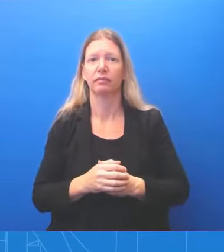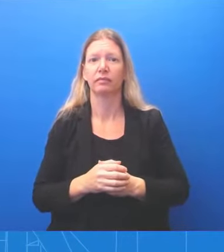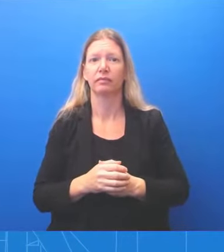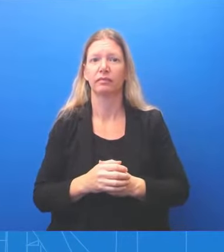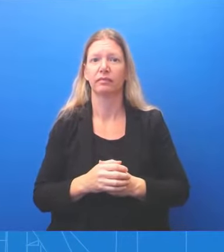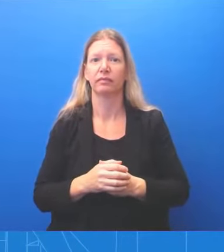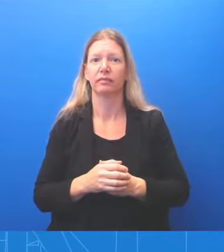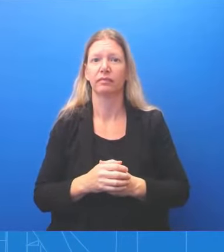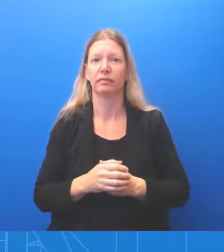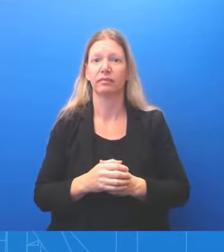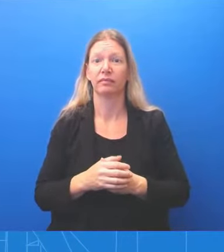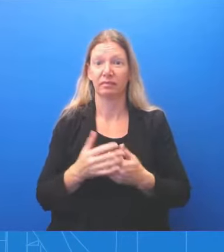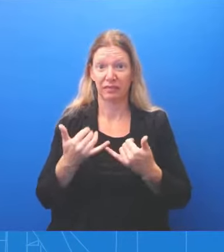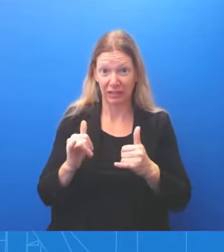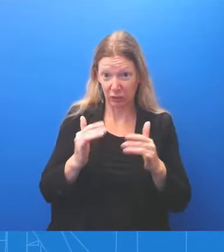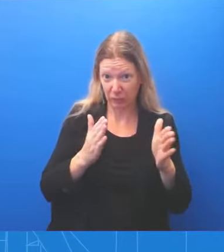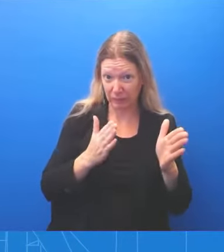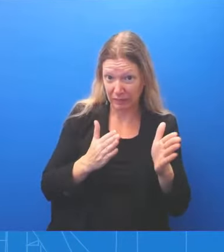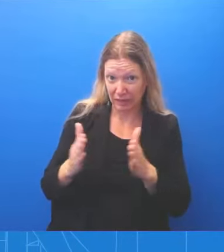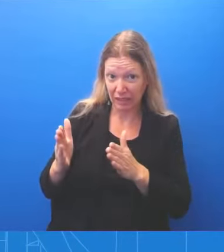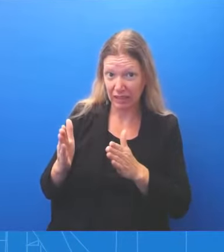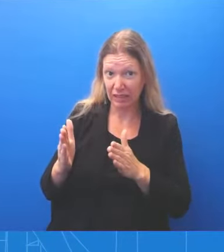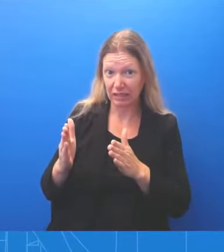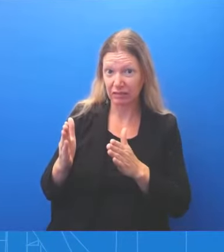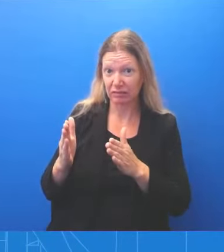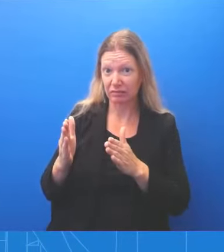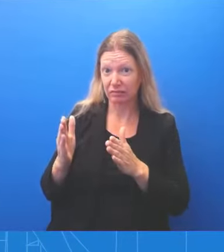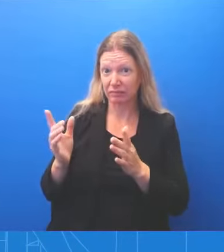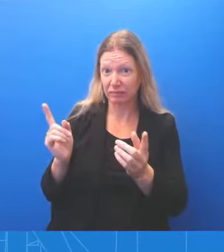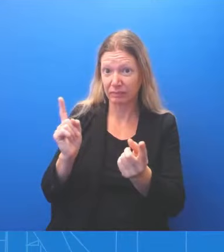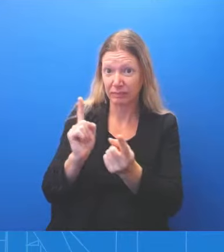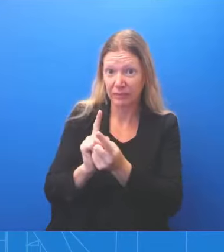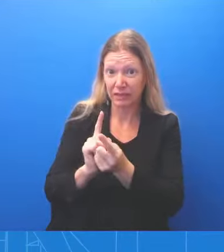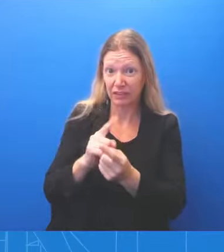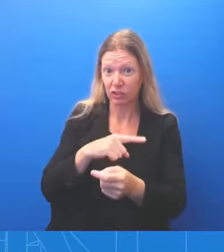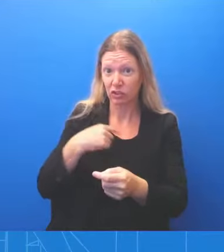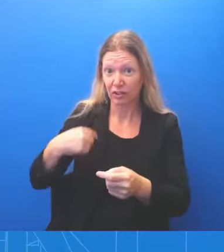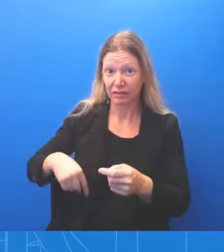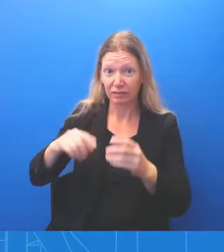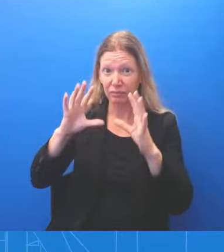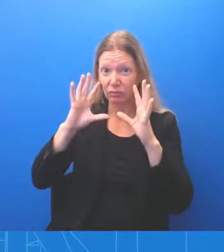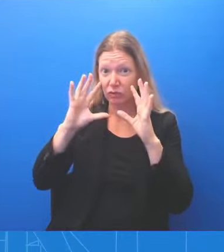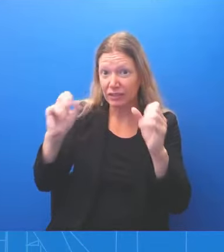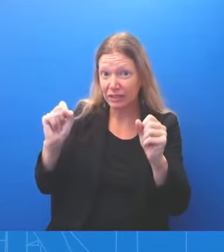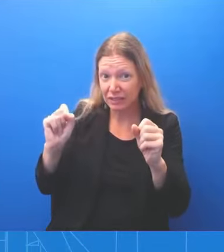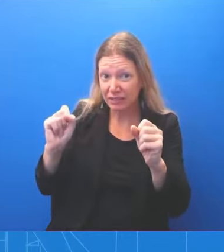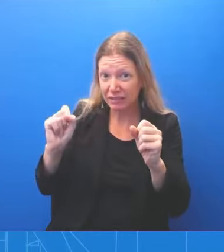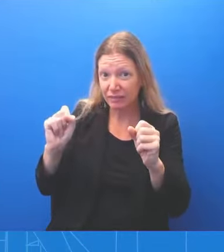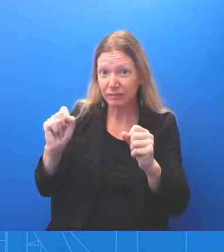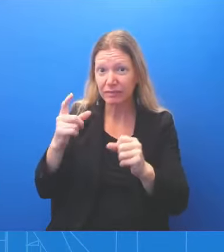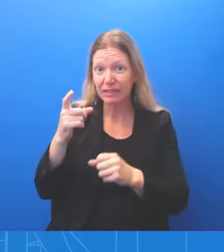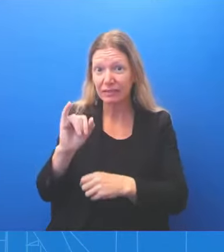someday soon, meet with Chinese President Xi? Ms. Jean-Pierre: Well, I'm just going to go back to what the President said during his press conference